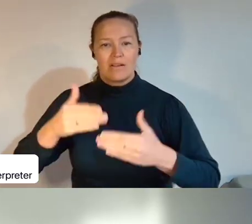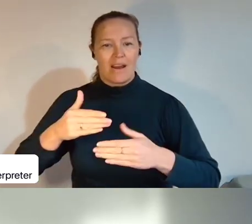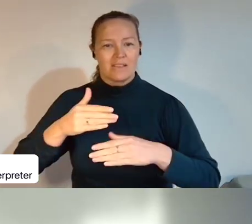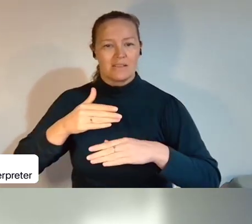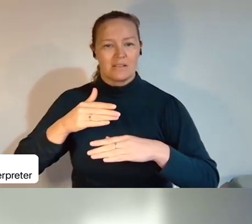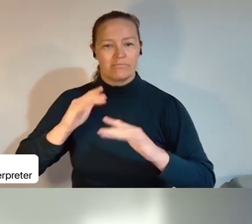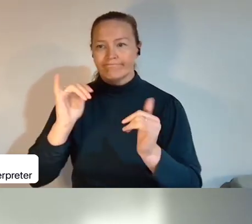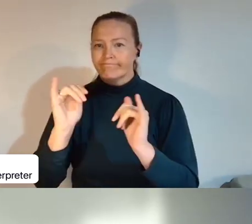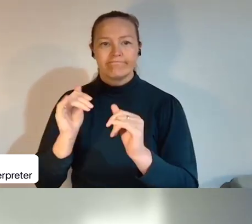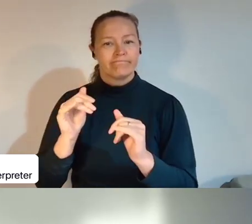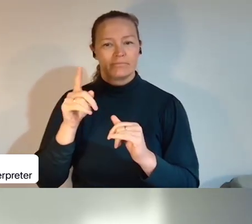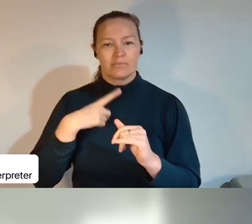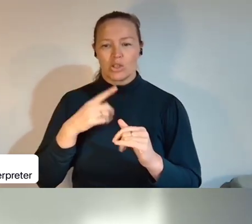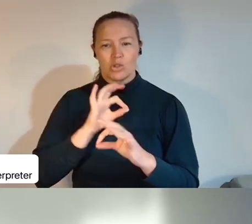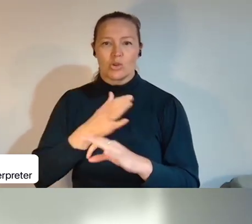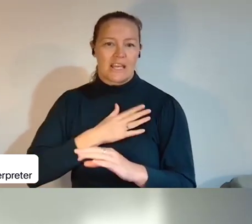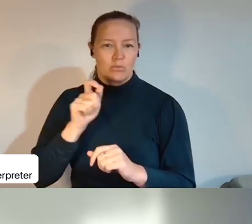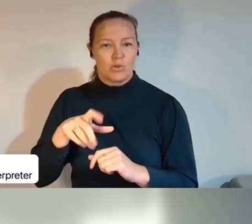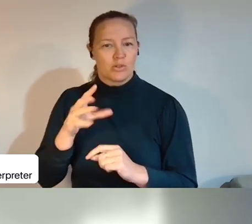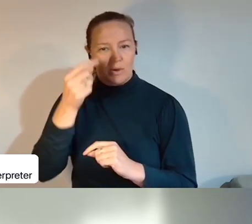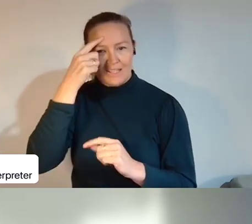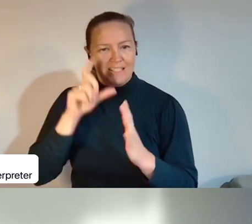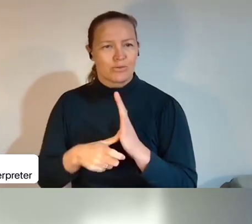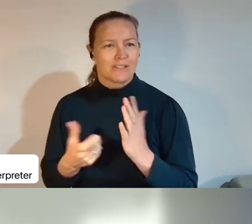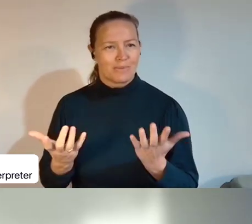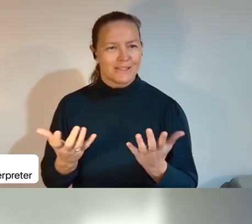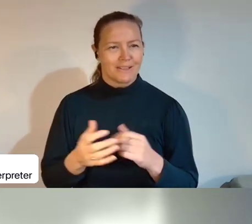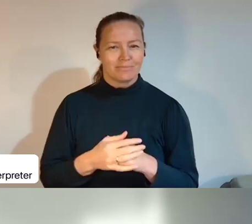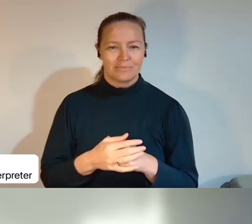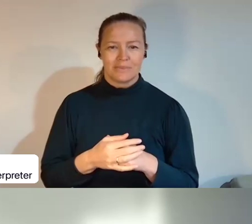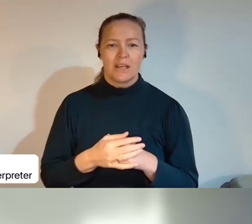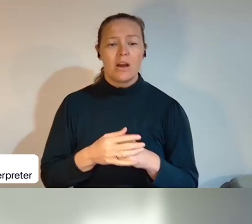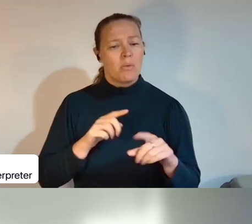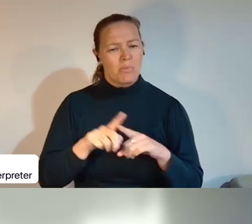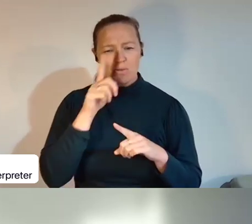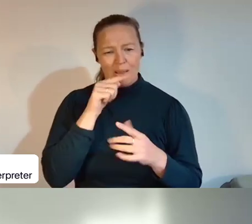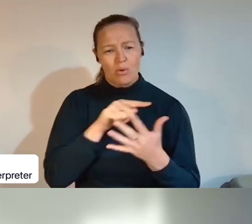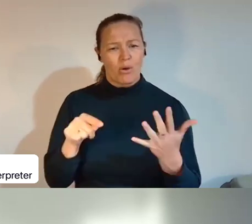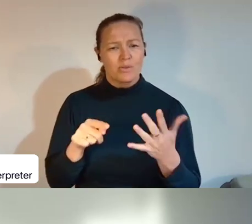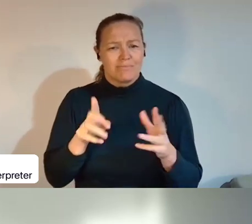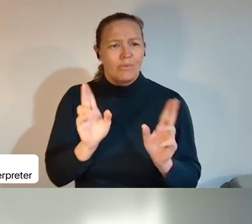intellectual disability. Most people would regard these as ordinary decisions that adults make every